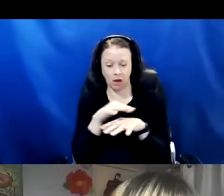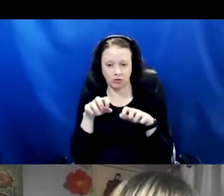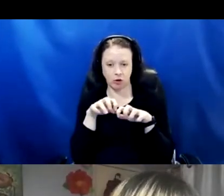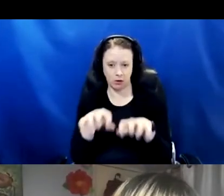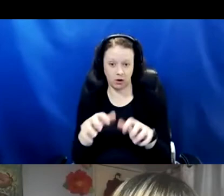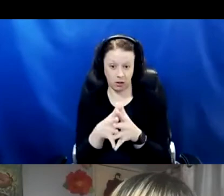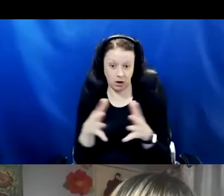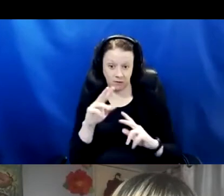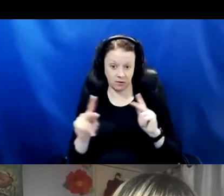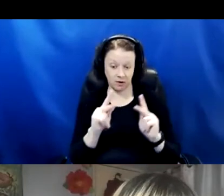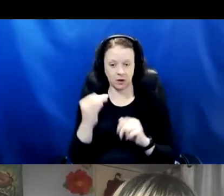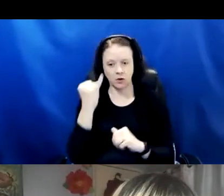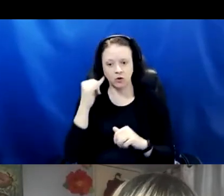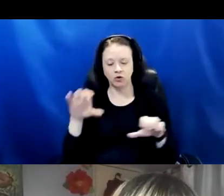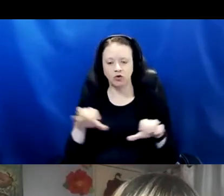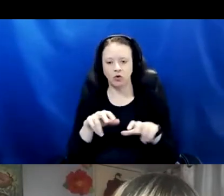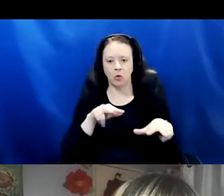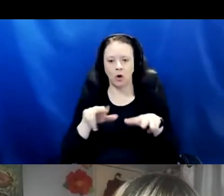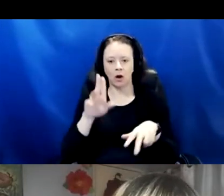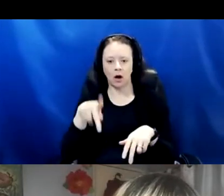If you do the walk-up in a mass vaccine site, I've heard